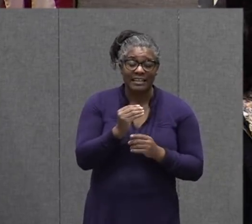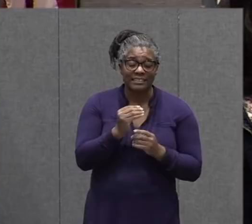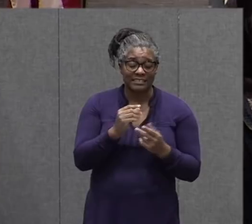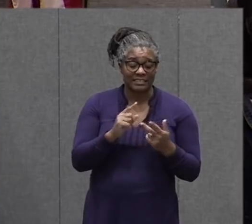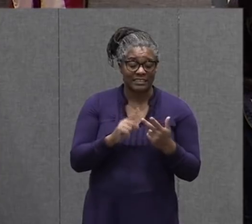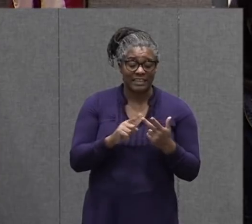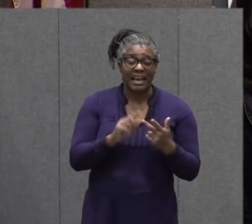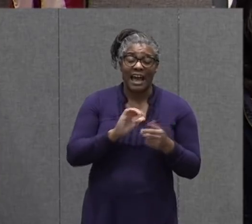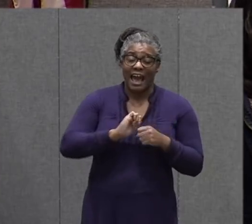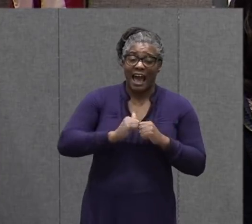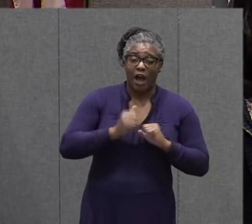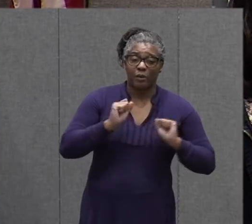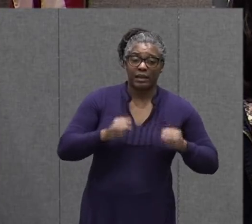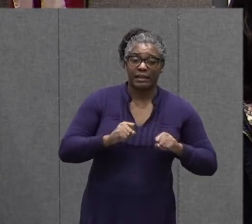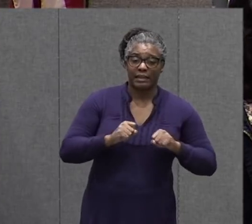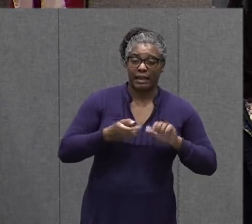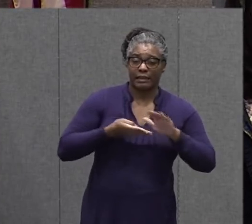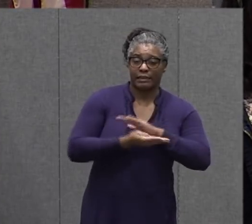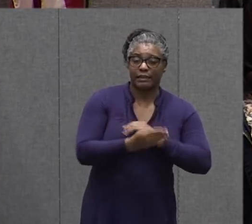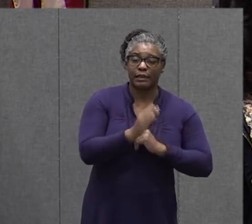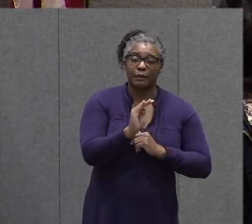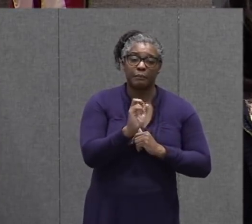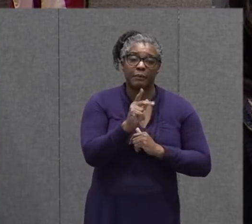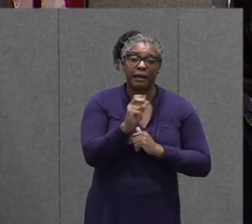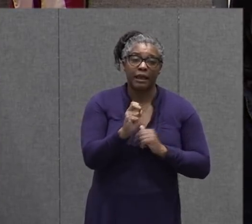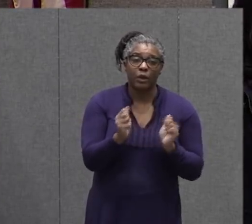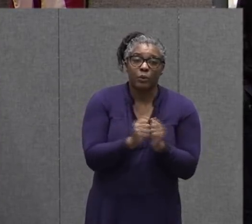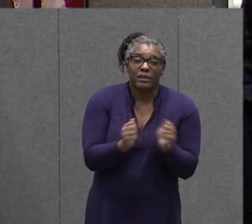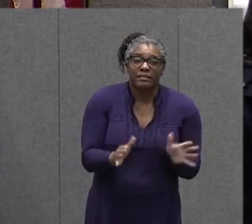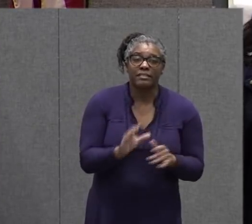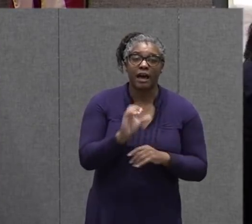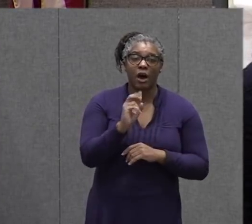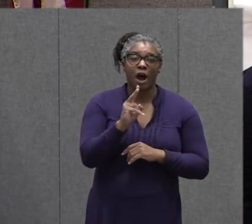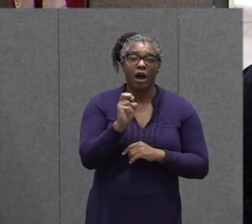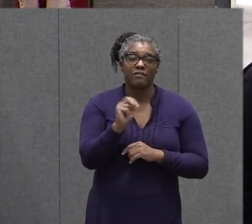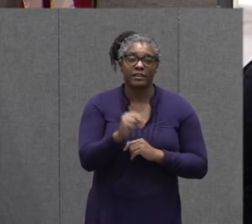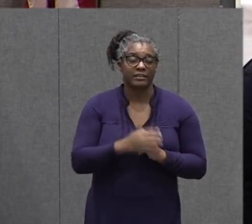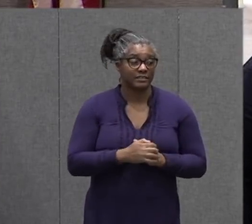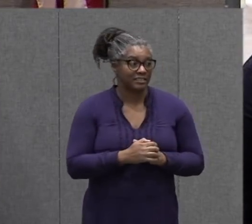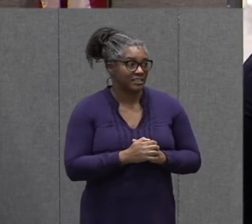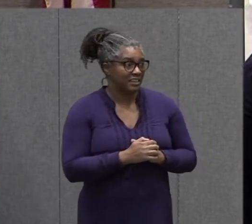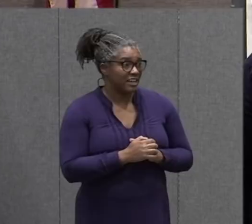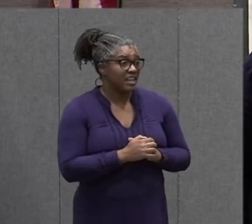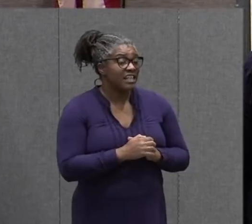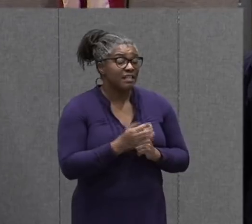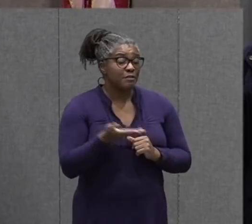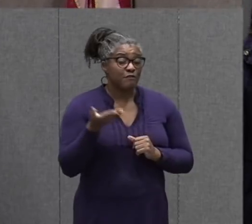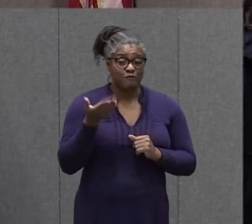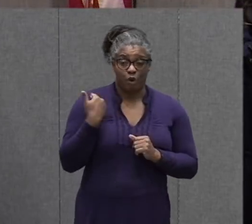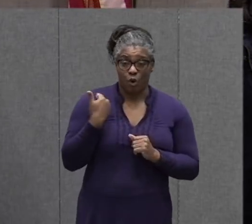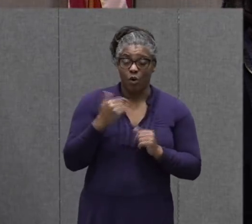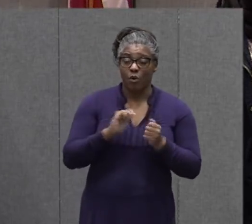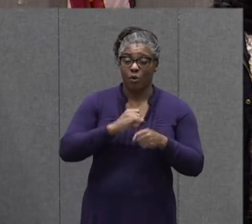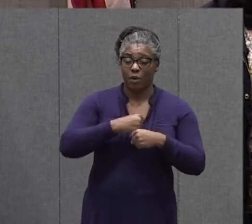[Miss Garcia] the vegetables that we made. [Miss Martindale] vegetables [Miss Garcia] But, there's so much more. [Miss Martindale] Right, I ate all those fudge balls. I didn't have dinner.